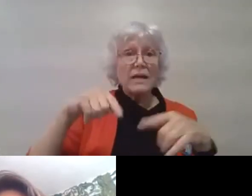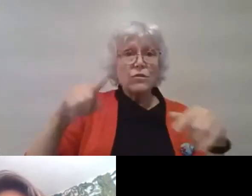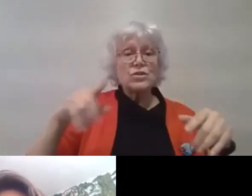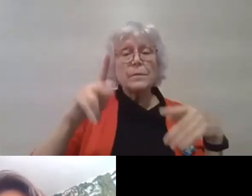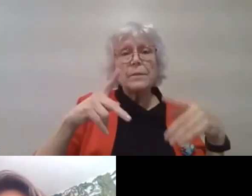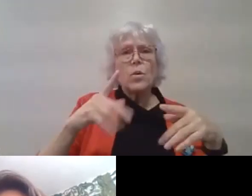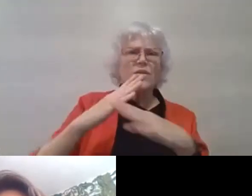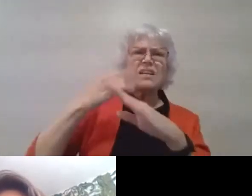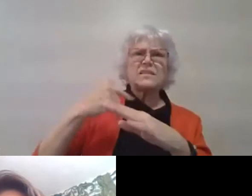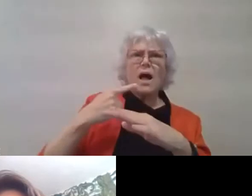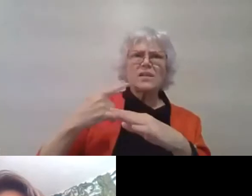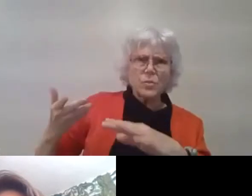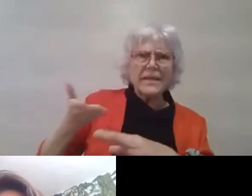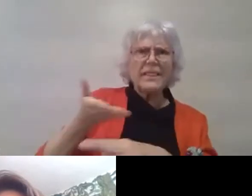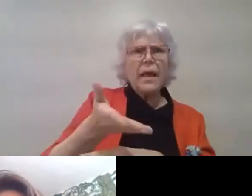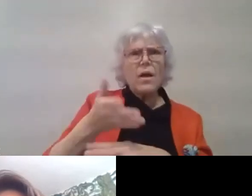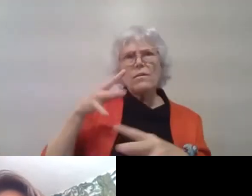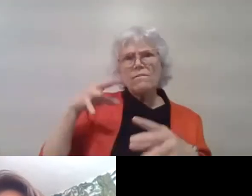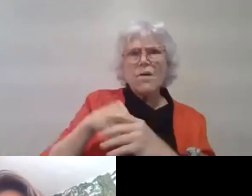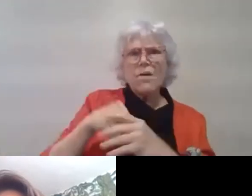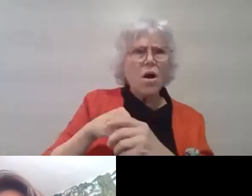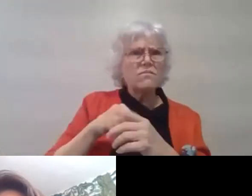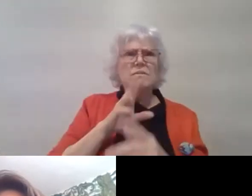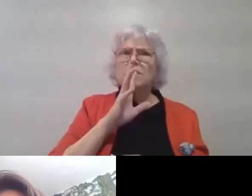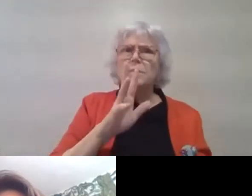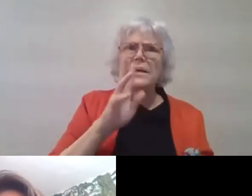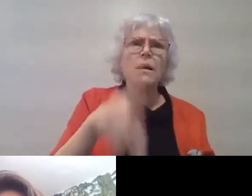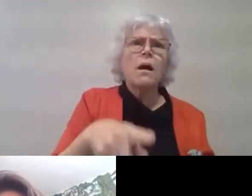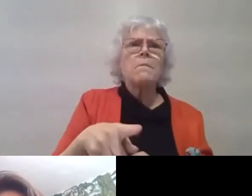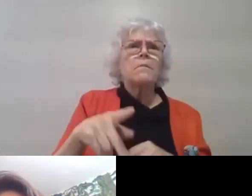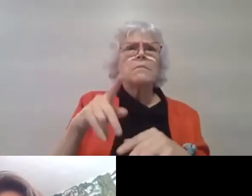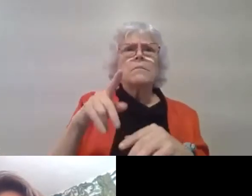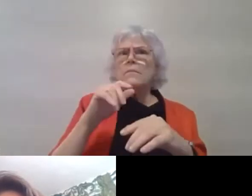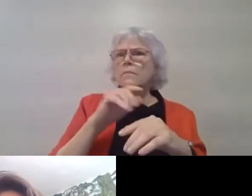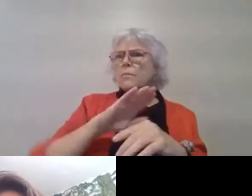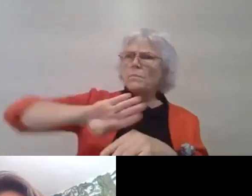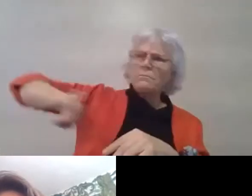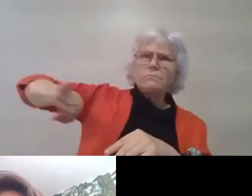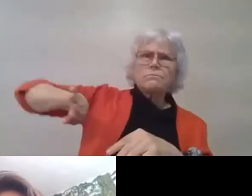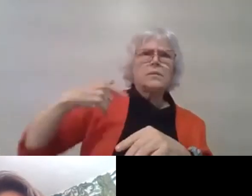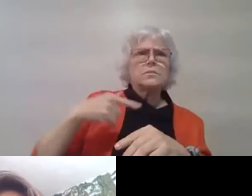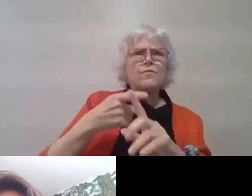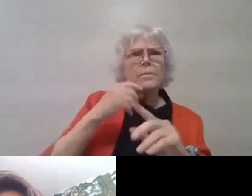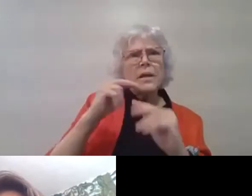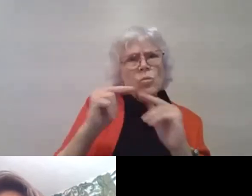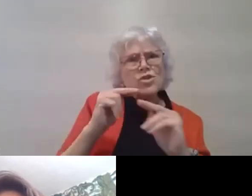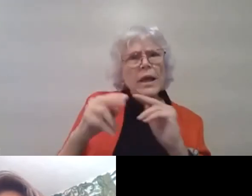negotiations, policy talk. It's part of what keeps